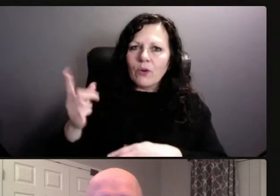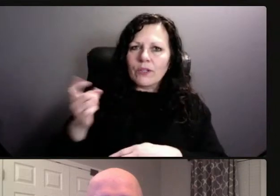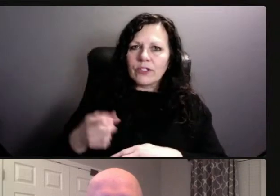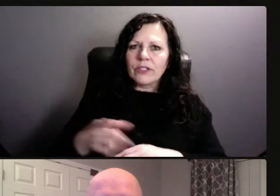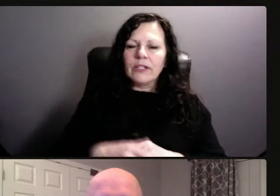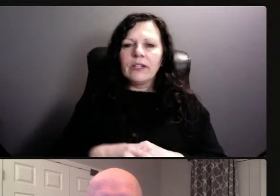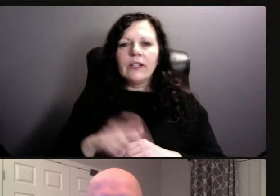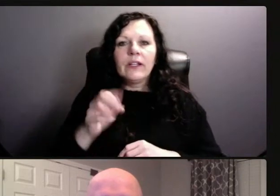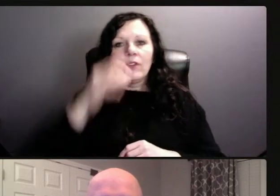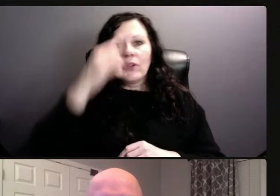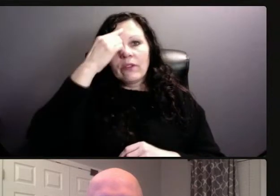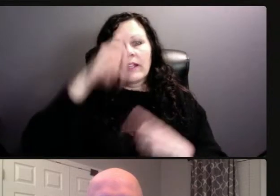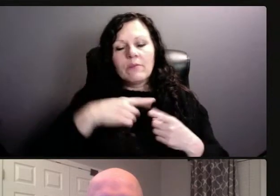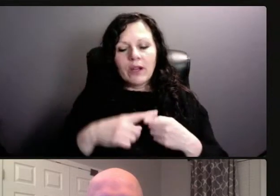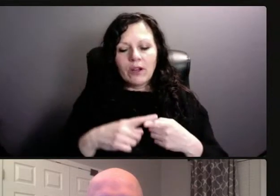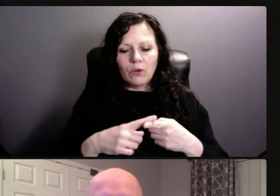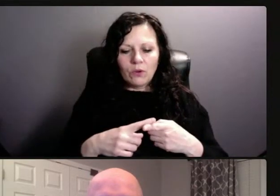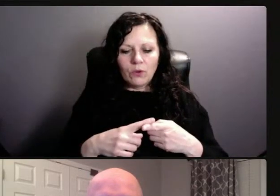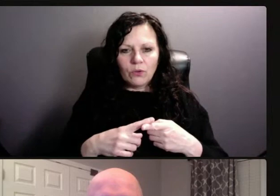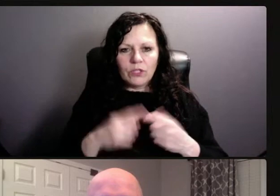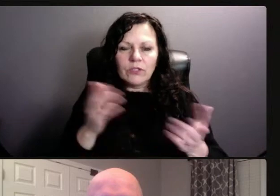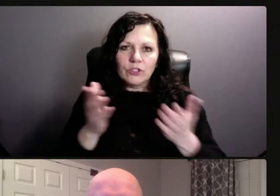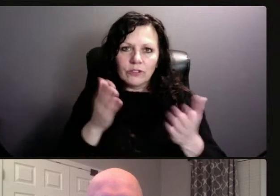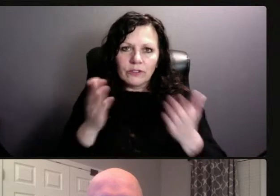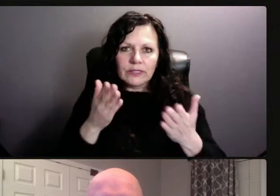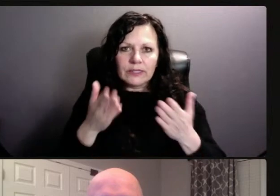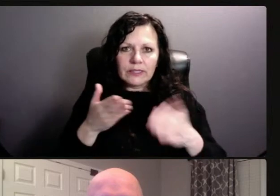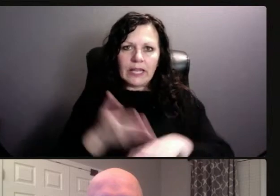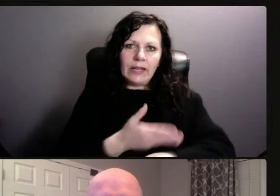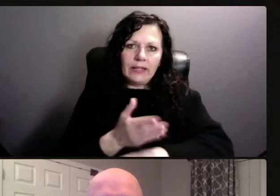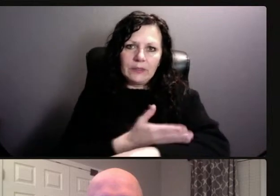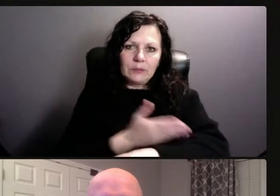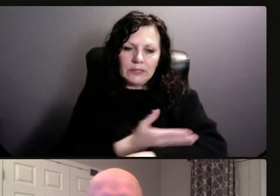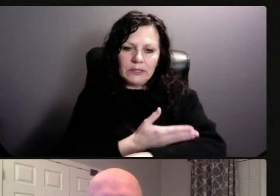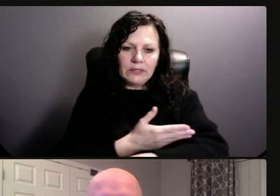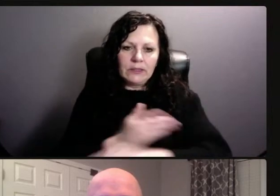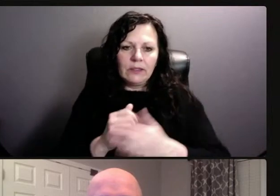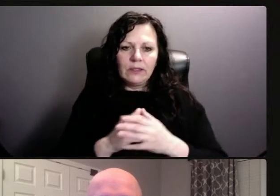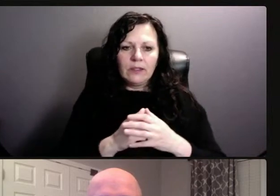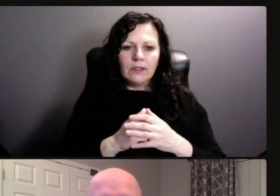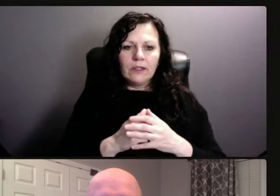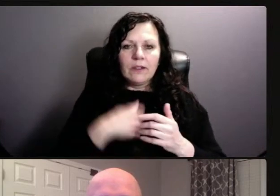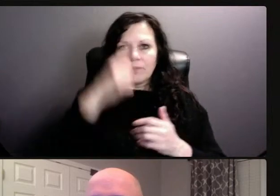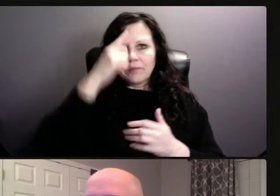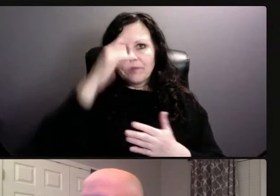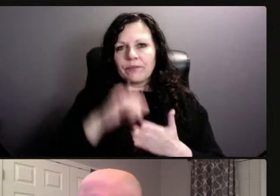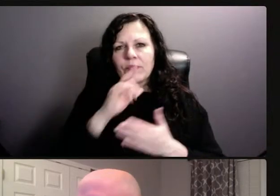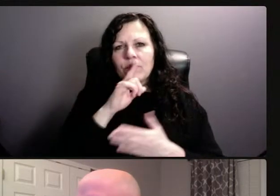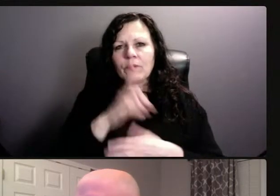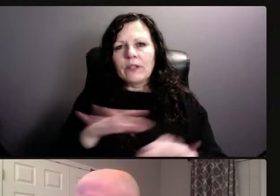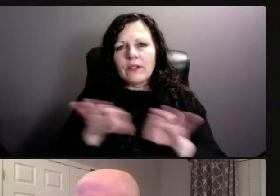I FIND MYSELF JUST THINKING ABOUT THAT.